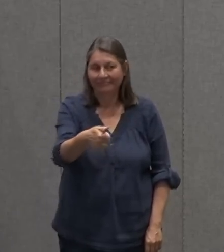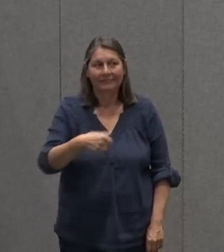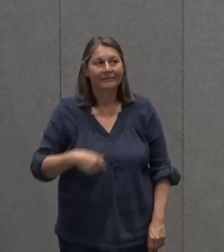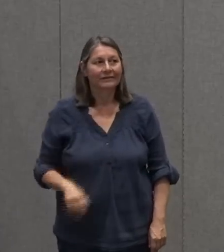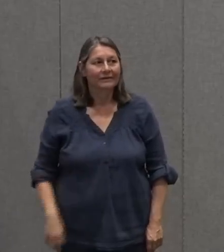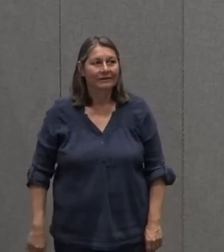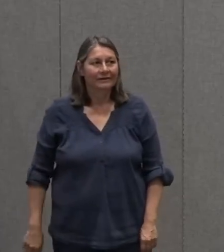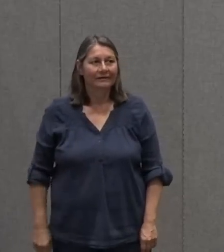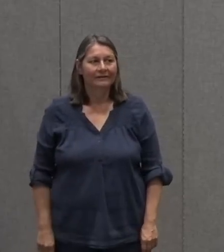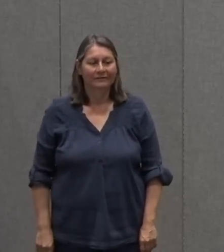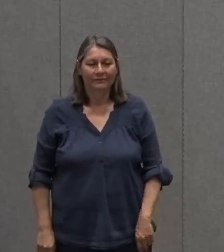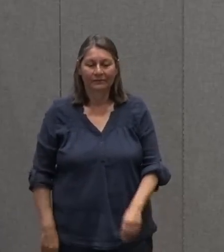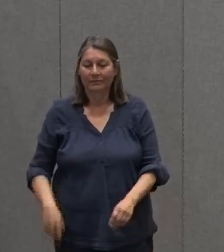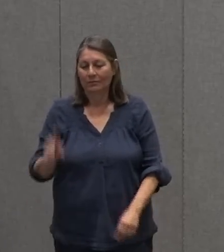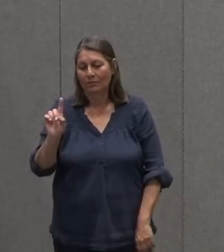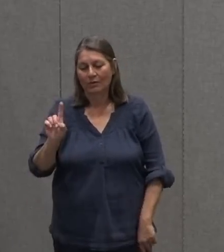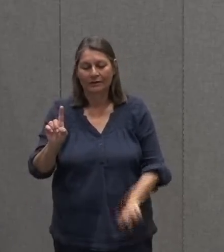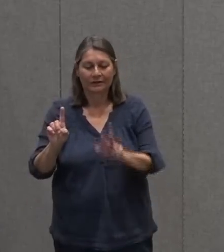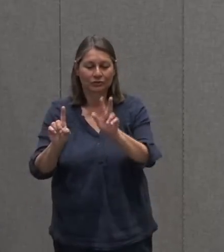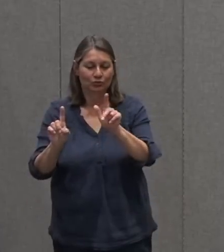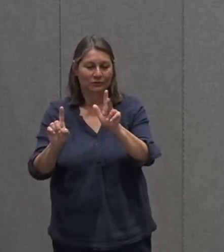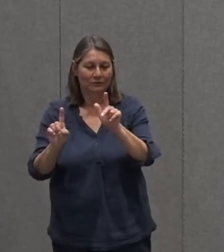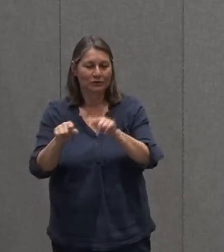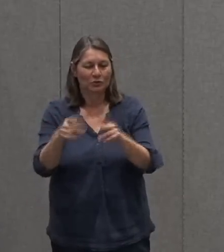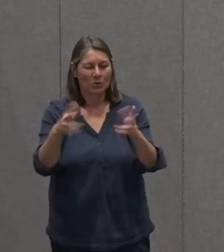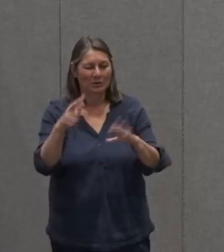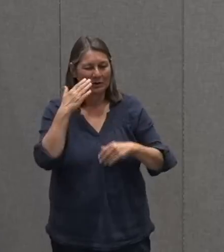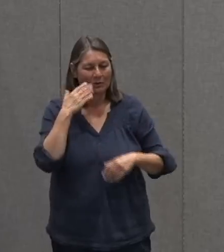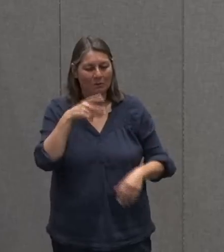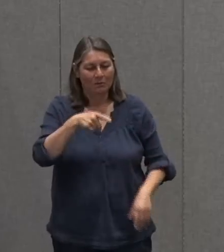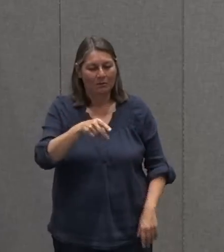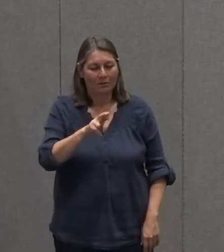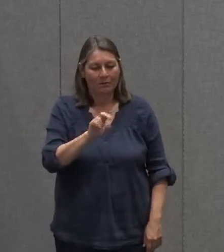There we go. We knew it was prime. So we only have two ways.